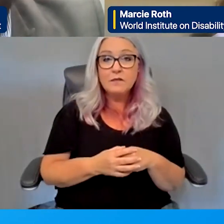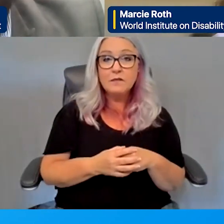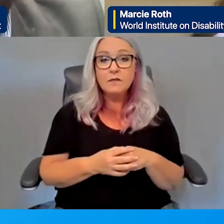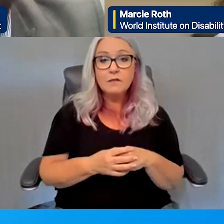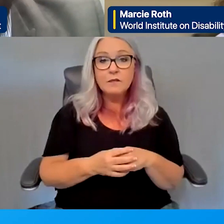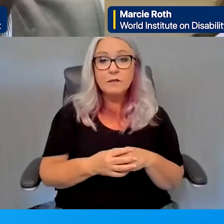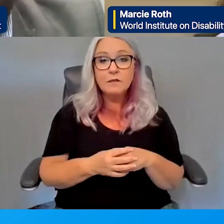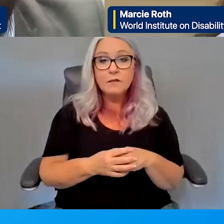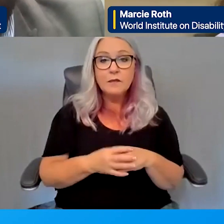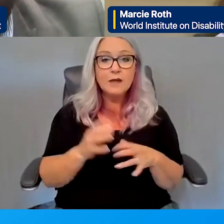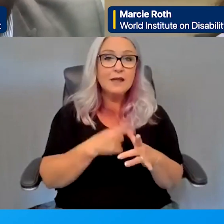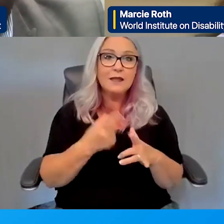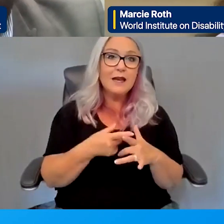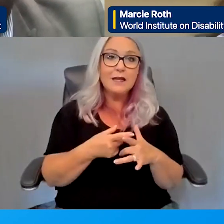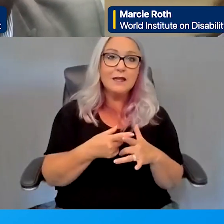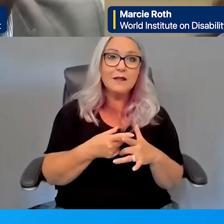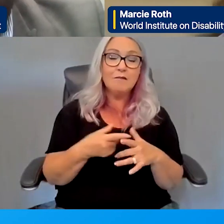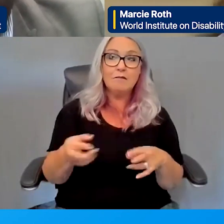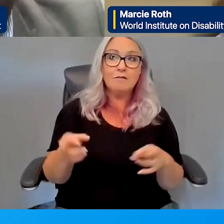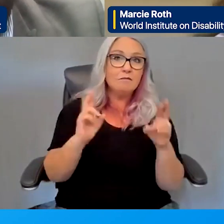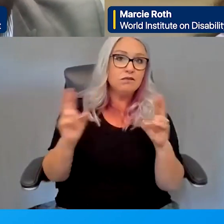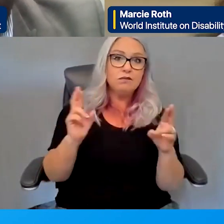magically billions of dollars